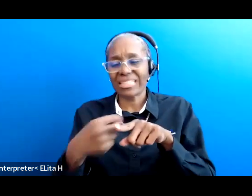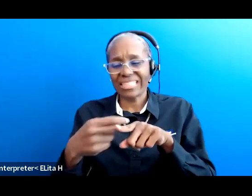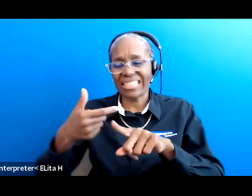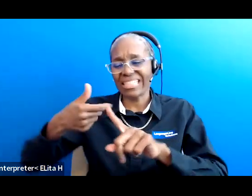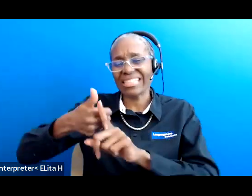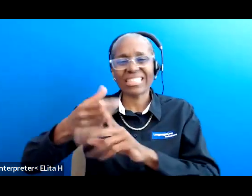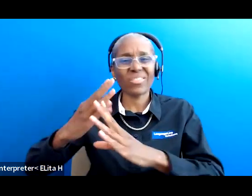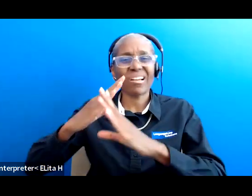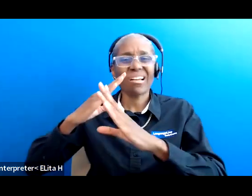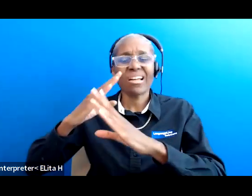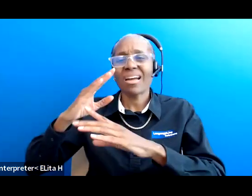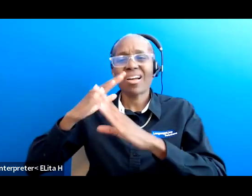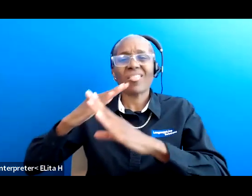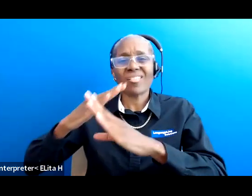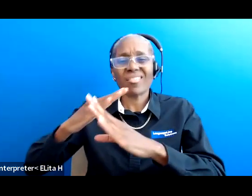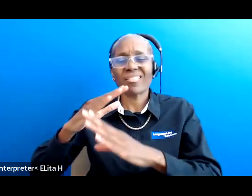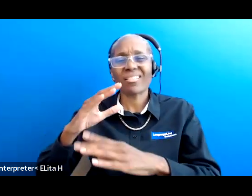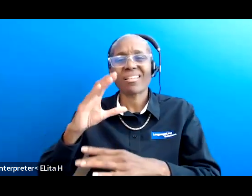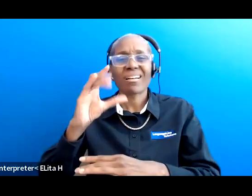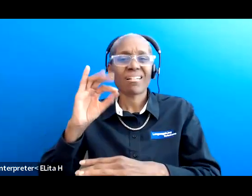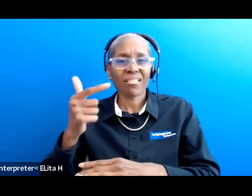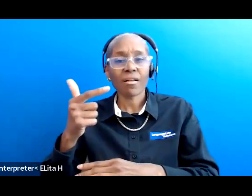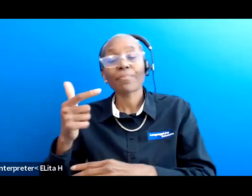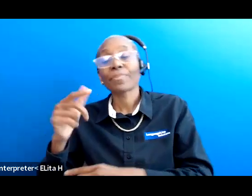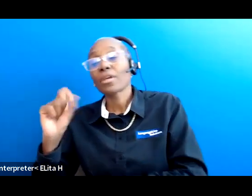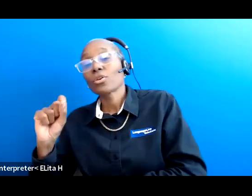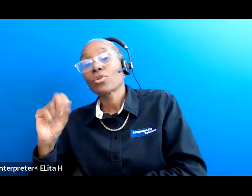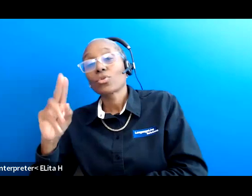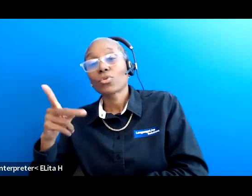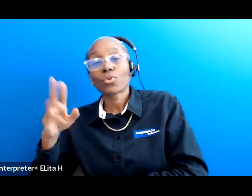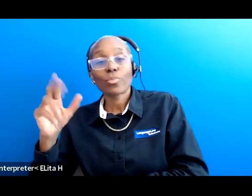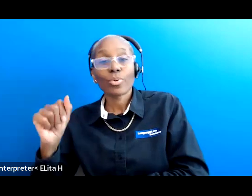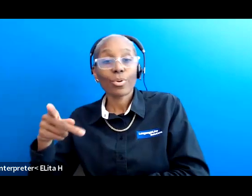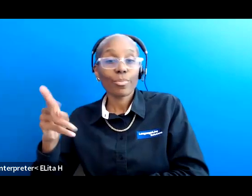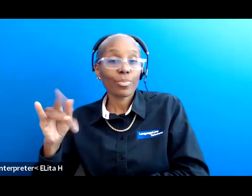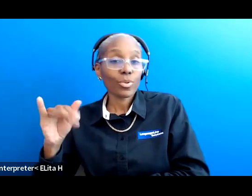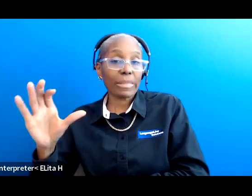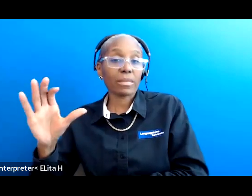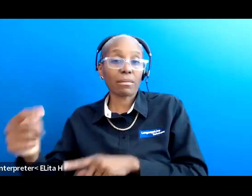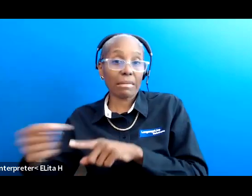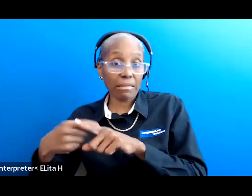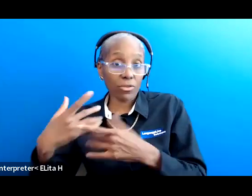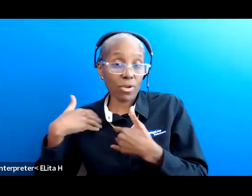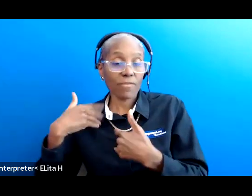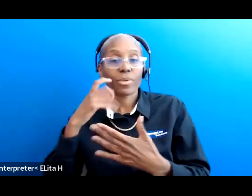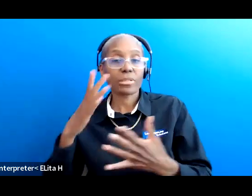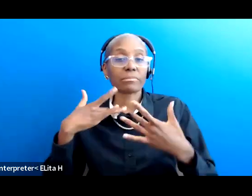If you have a suprapubic catheter, it most generally is because you have a tendency towards autonomic dysreflexia.